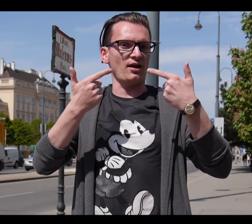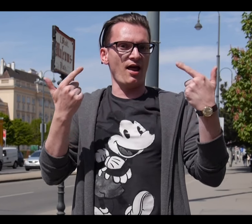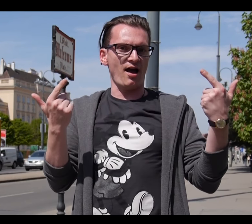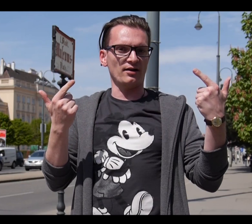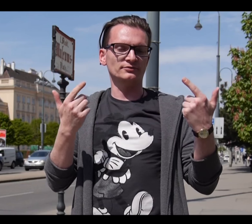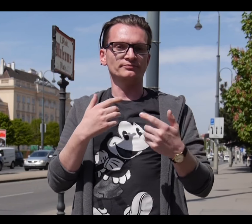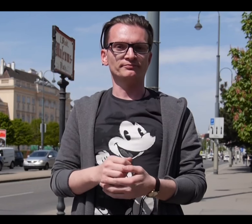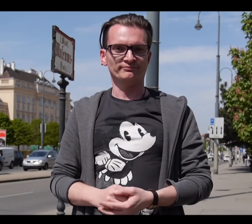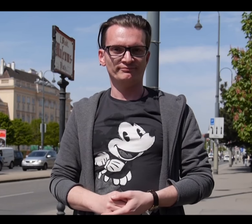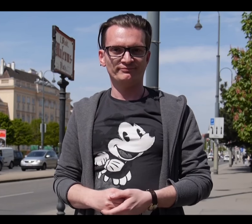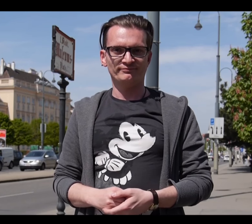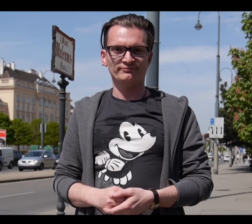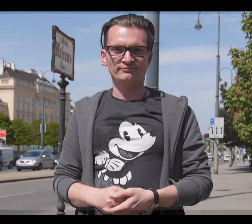So everything becomes clearer.